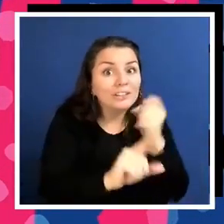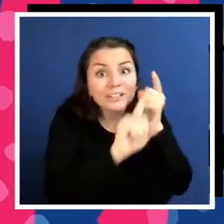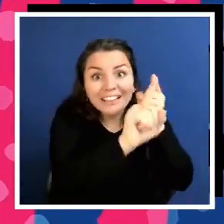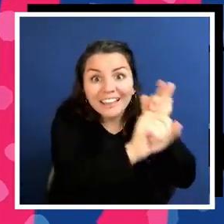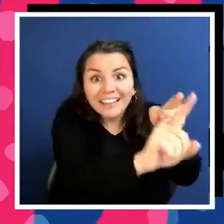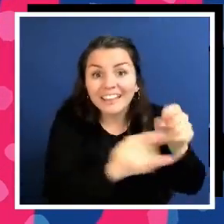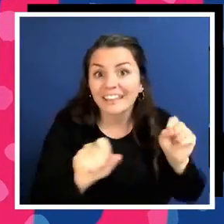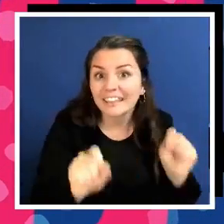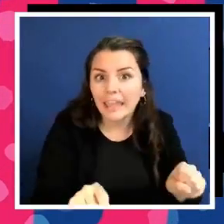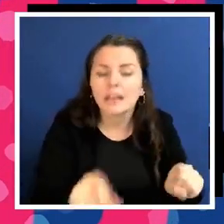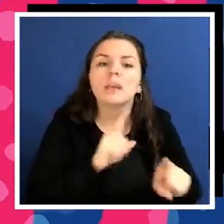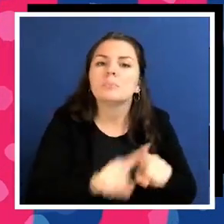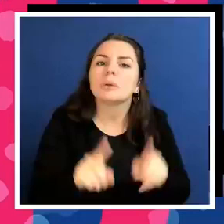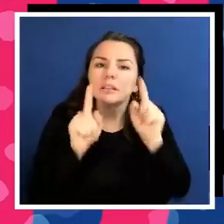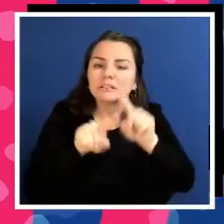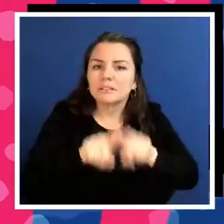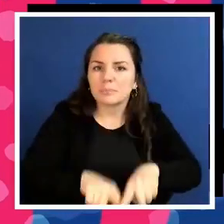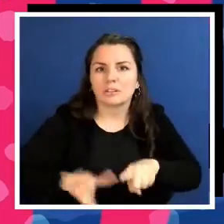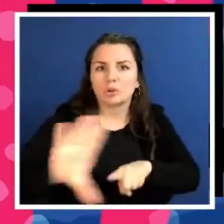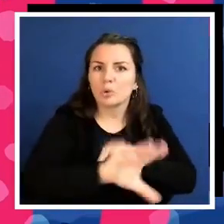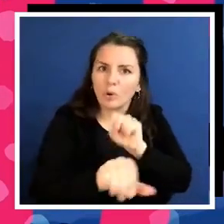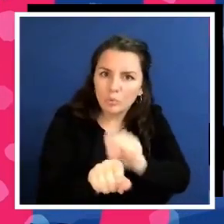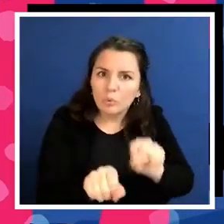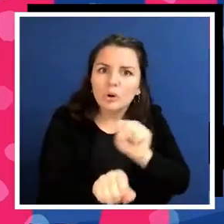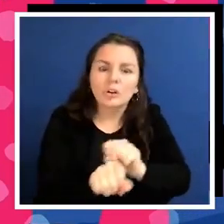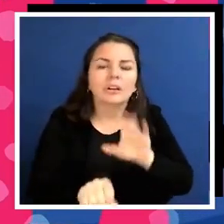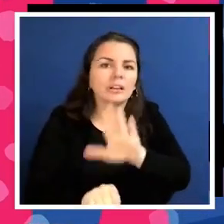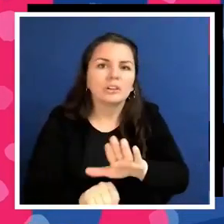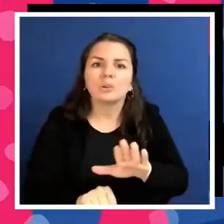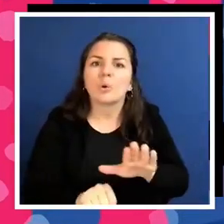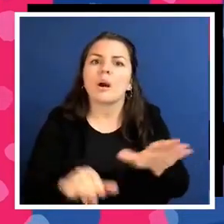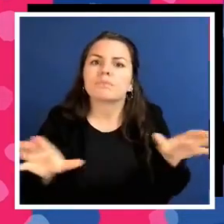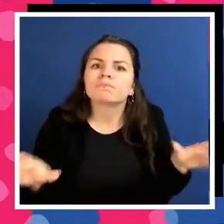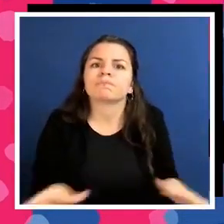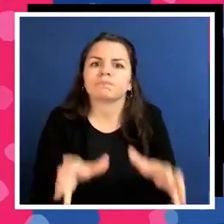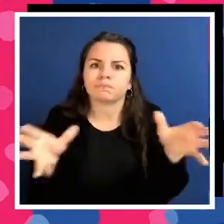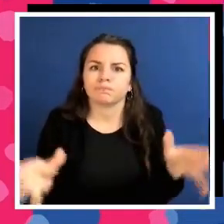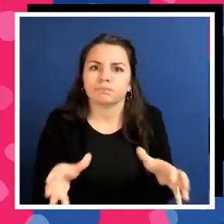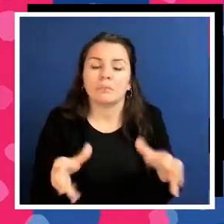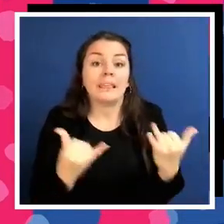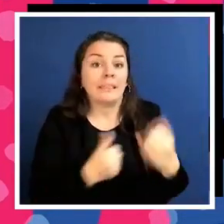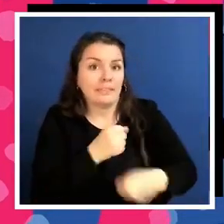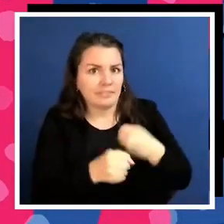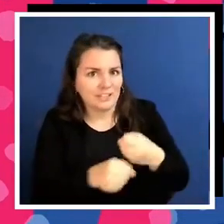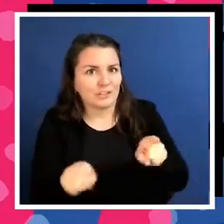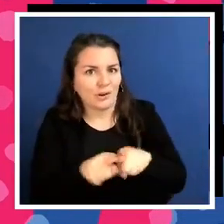AND ACHIEVE. WILL THIS BE A DAWNING OF A NEW ERA WITH NEW VICTORIES TO COME? THAT DEPENDS UPON THE CHOICES